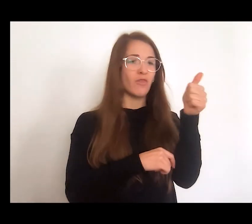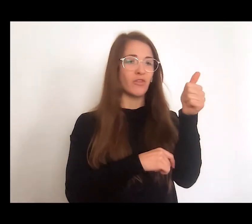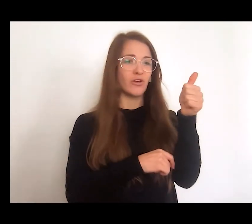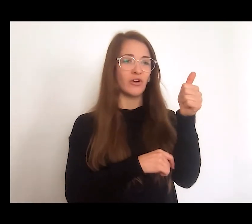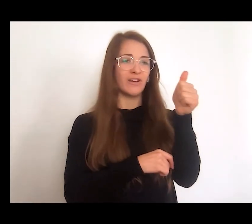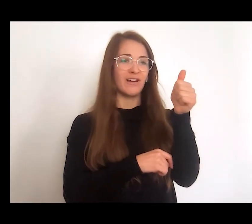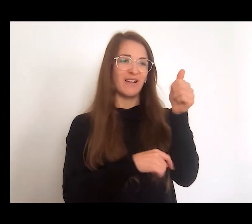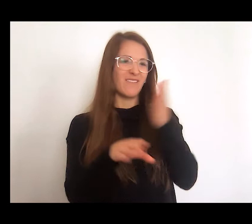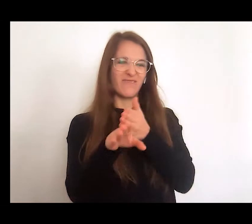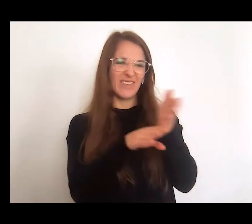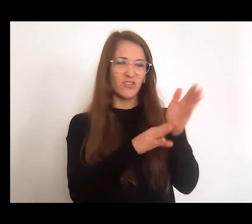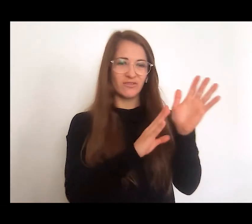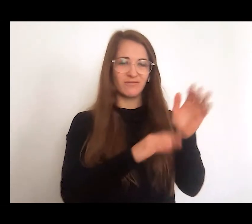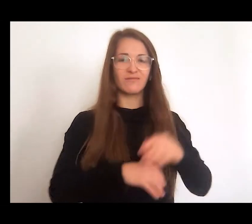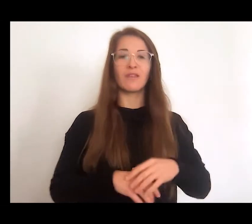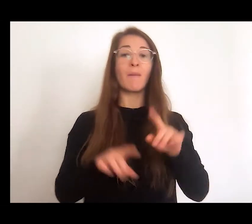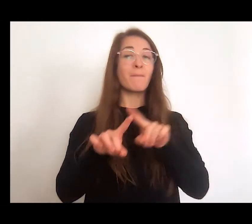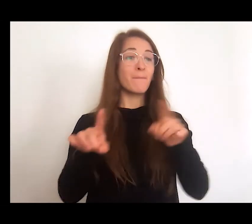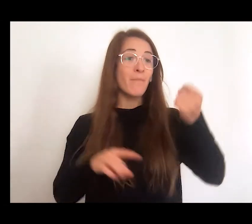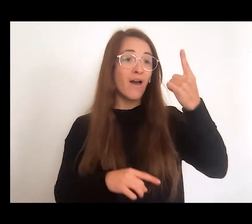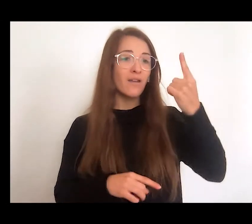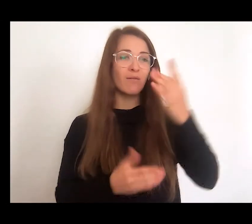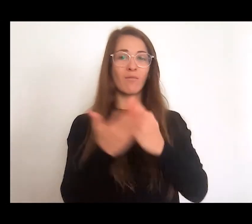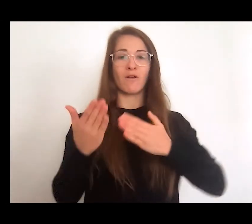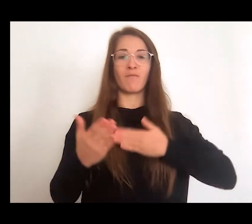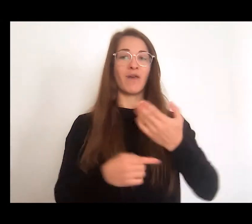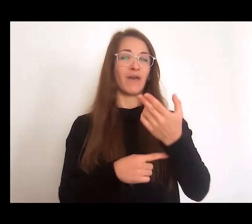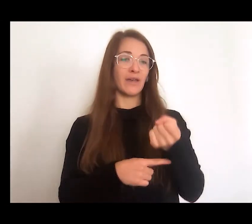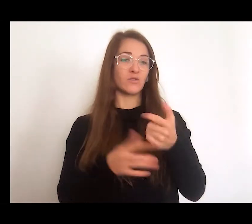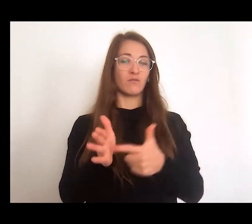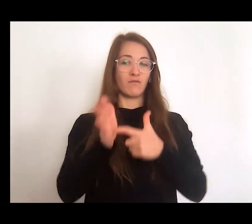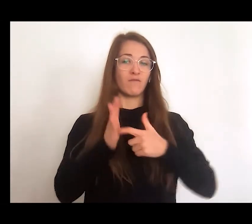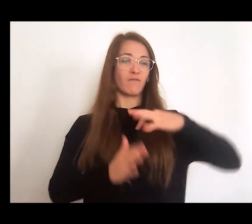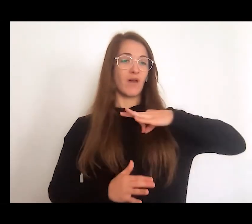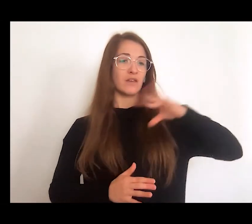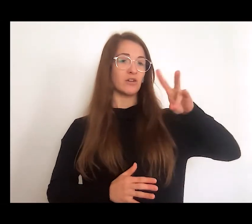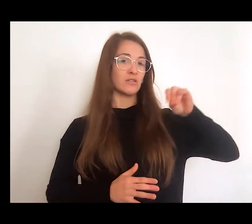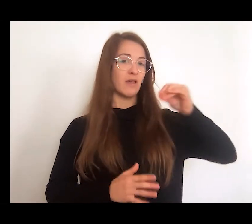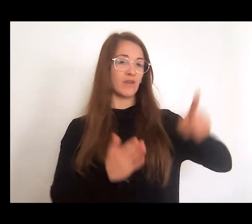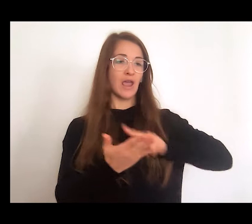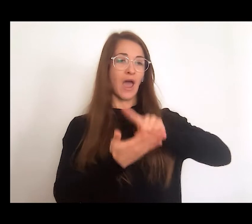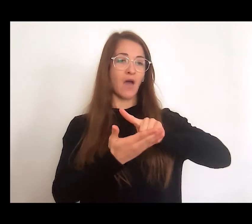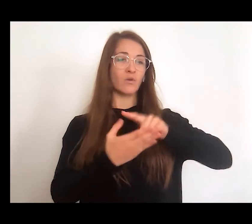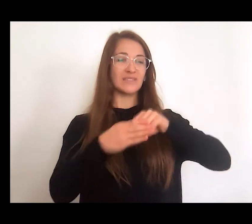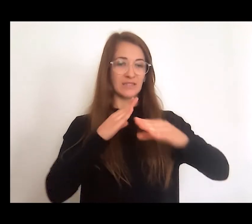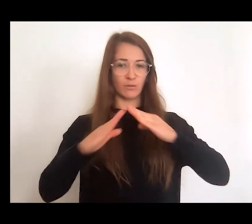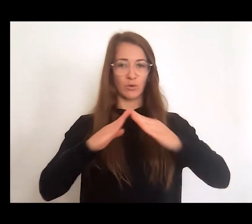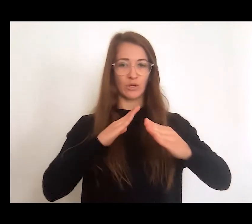WORKING AS NASA OR IN THE FIELD SUCH AS THAT ONE. HOWEVER, PART OF MY HIGH SCHOOL WAS A REQUIREMENT TO VOLUNTEER